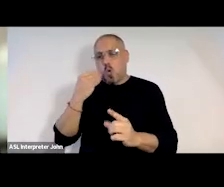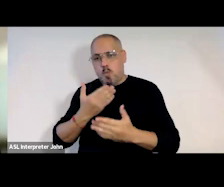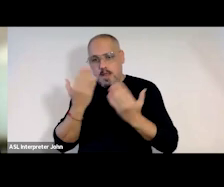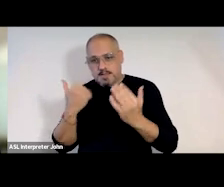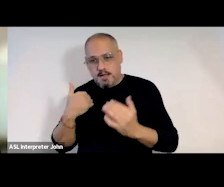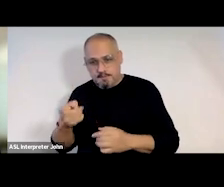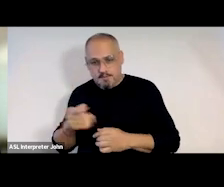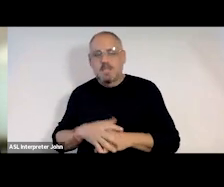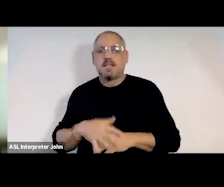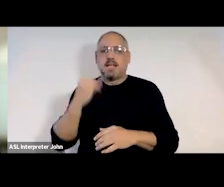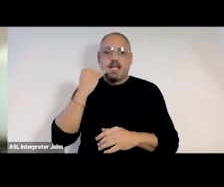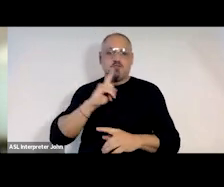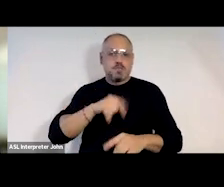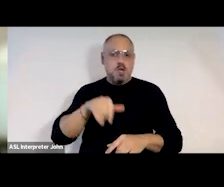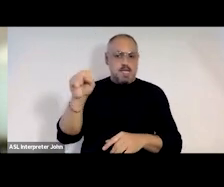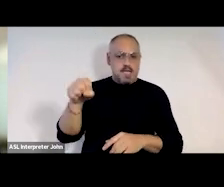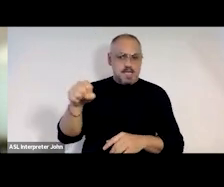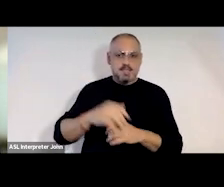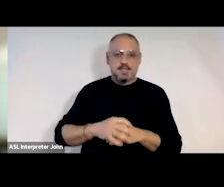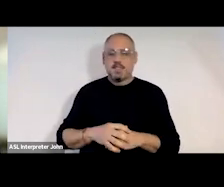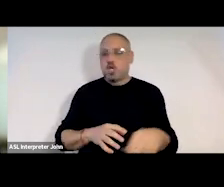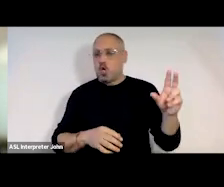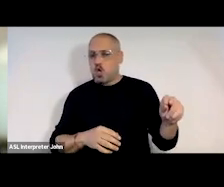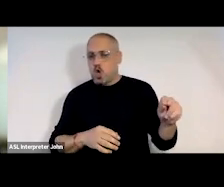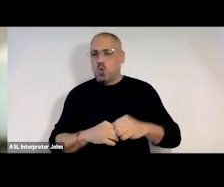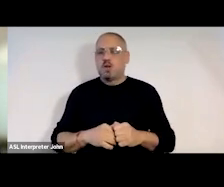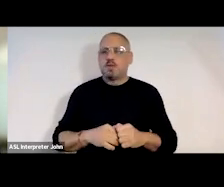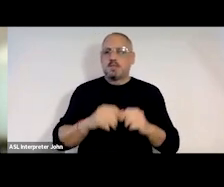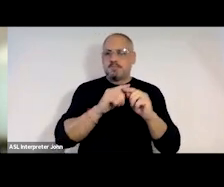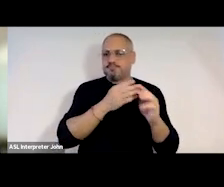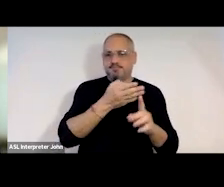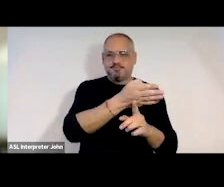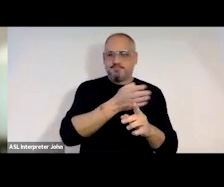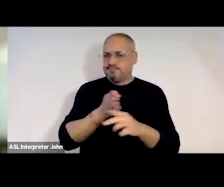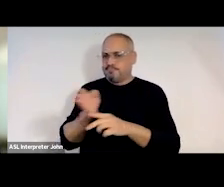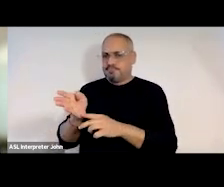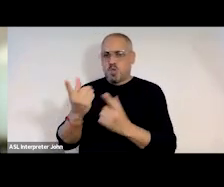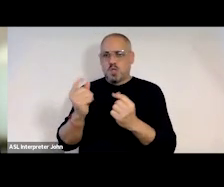And if the answer is yes, and if the answer is no, it will direct you on what to do first.